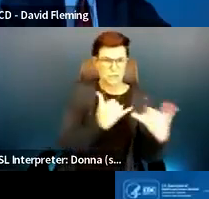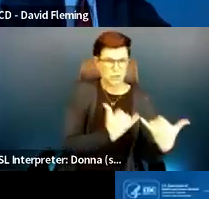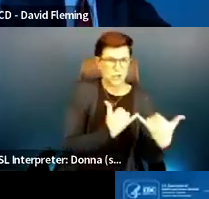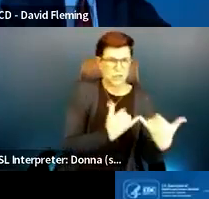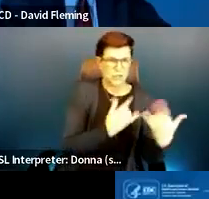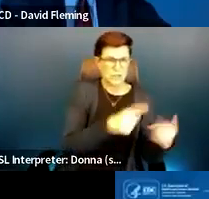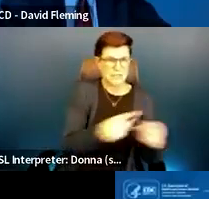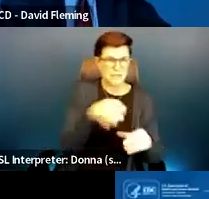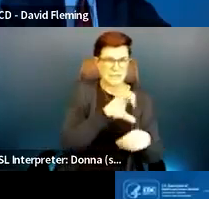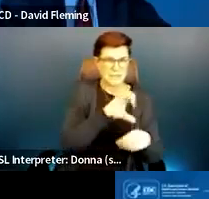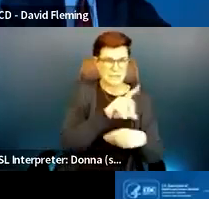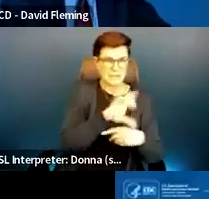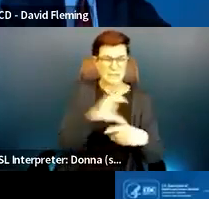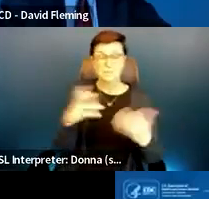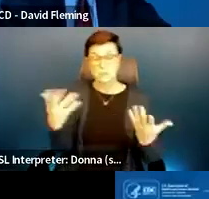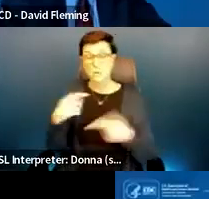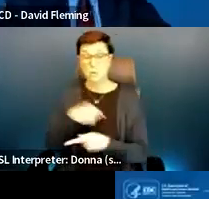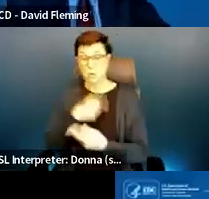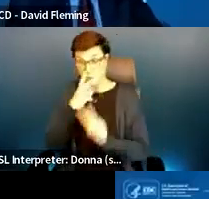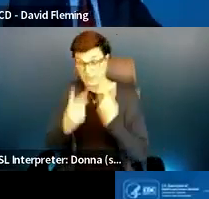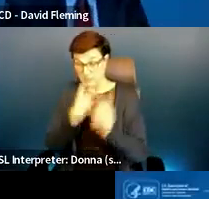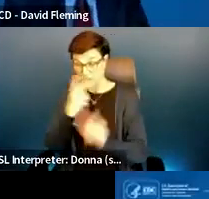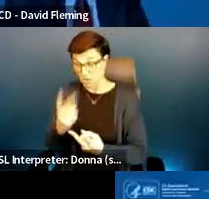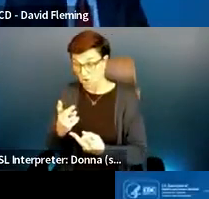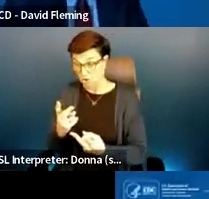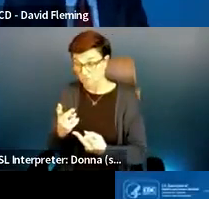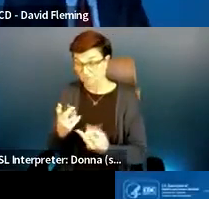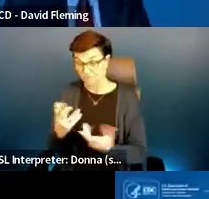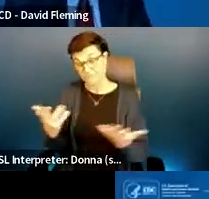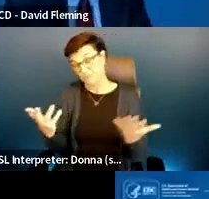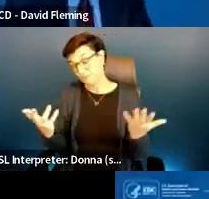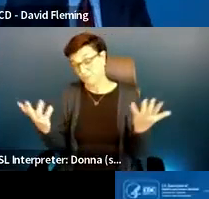So what we saw was, and I think it led us to say